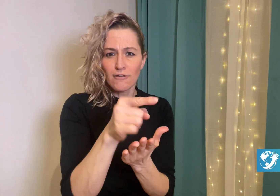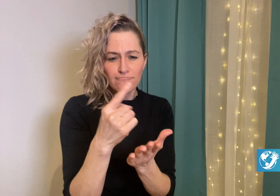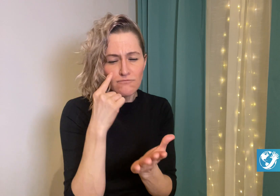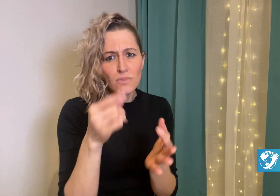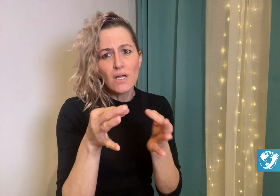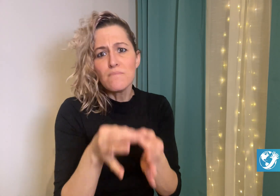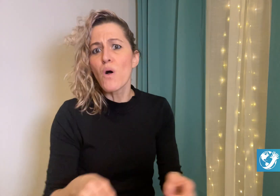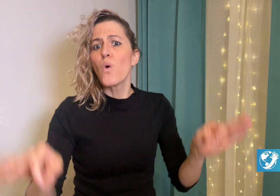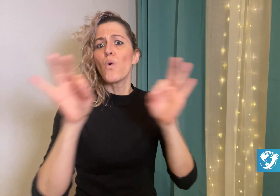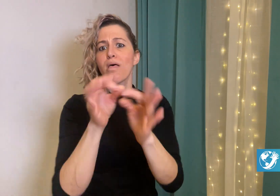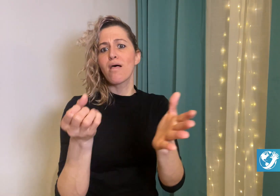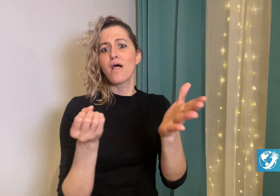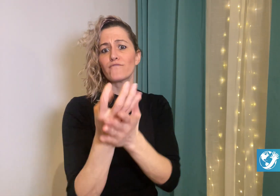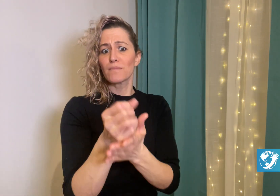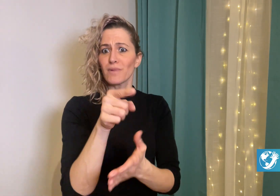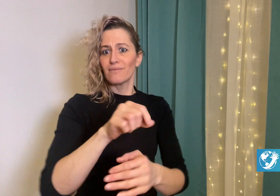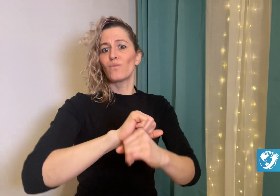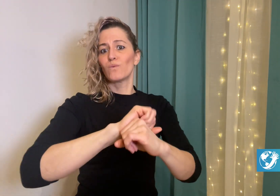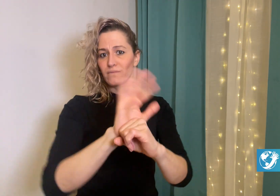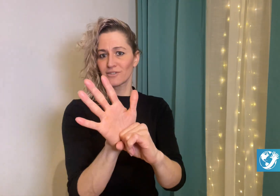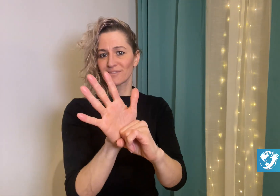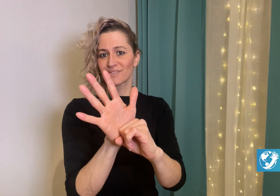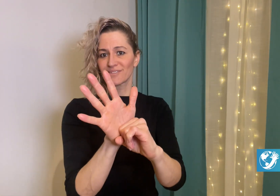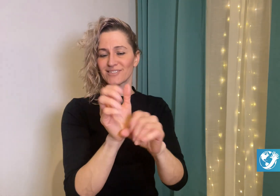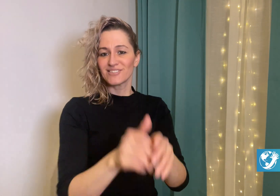critical information about COVID-19.